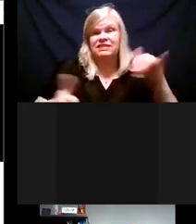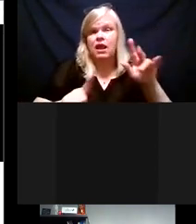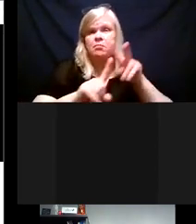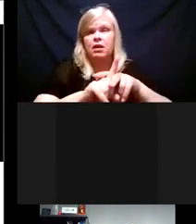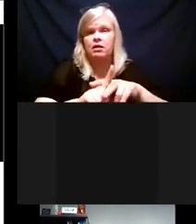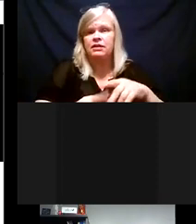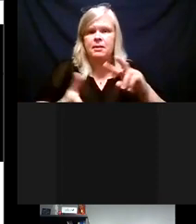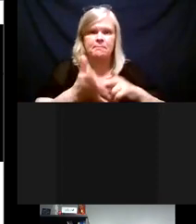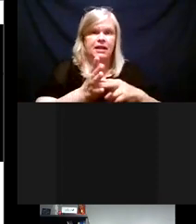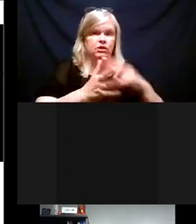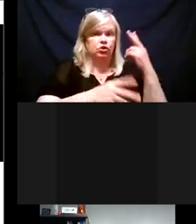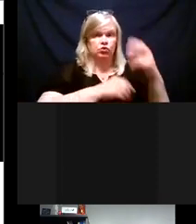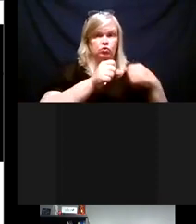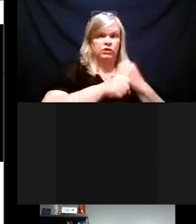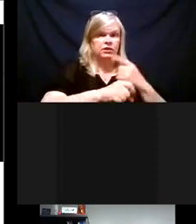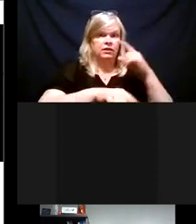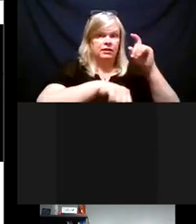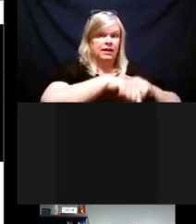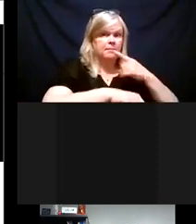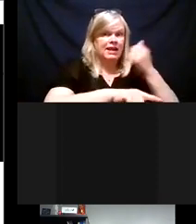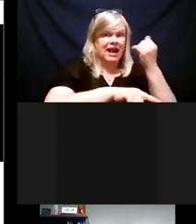THE TIME YOU TURN 18 IF YOU WERE A MINOR AT THE TIME.